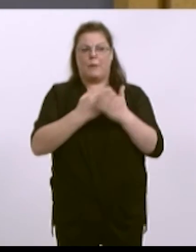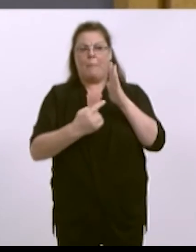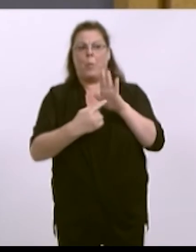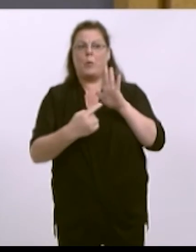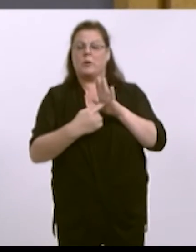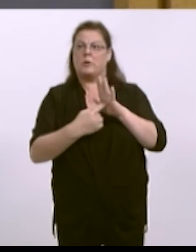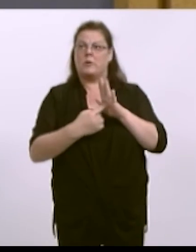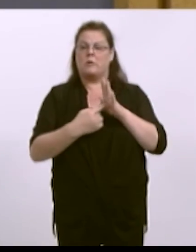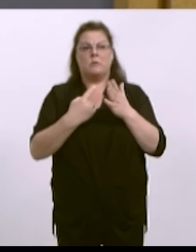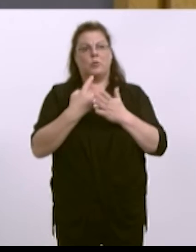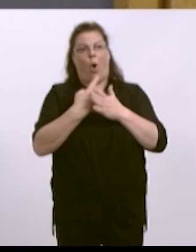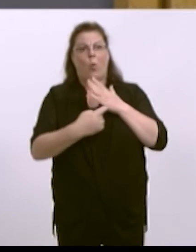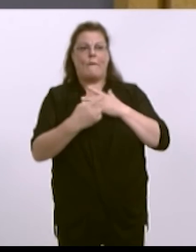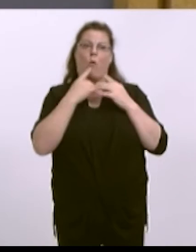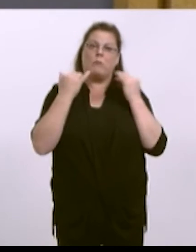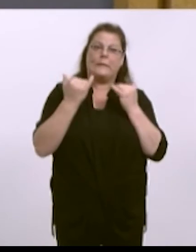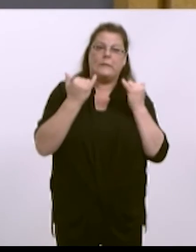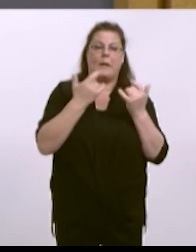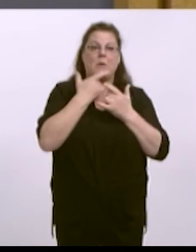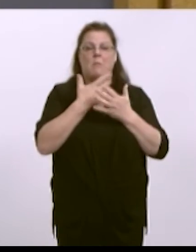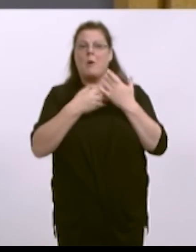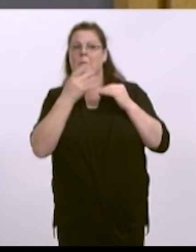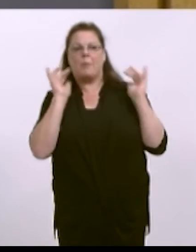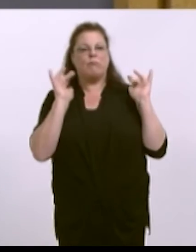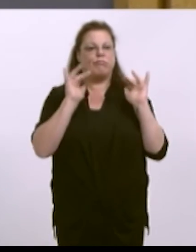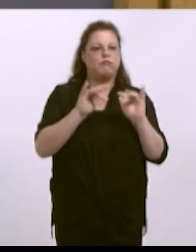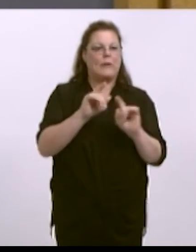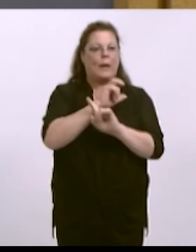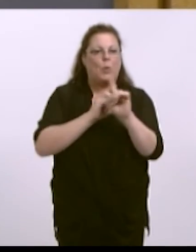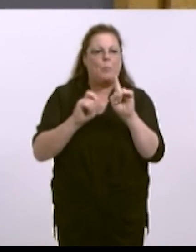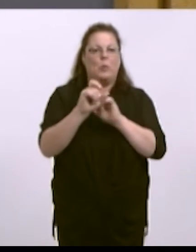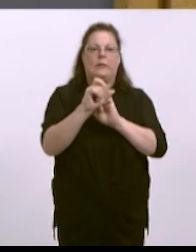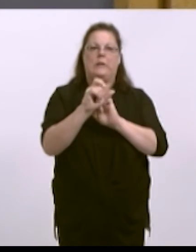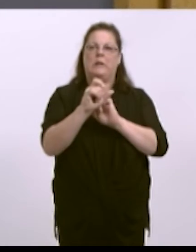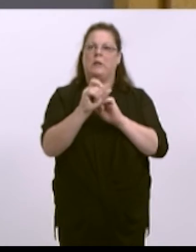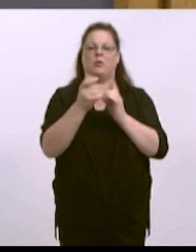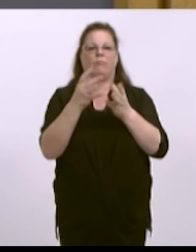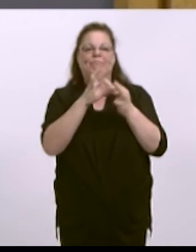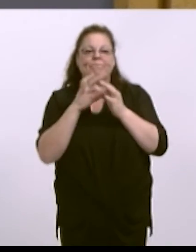though that is, but as community hubs, helping to tackle isolation, offering a broader offering